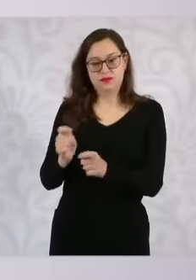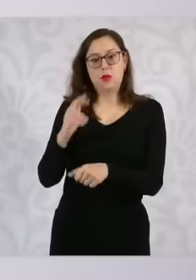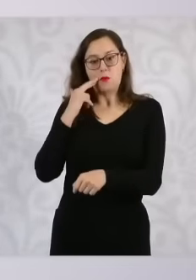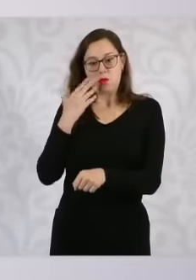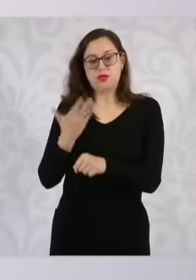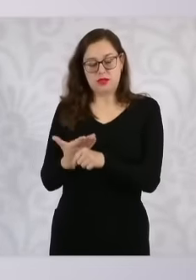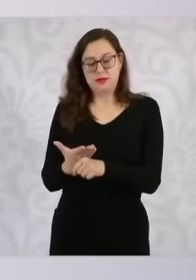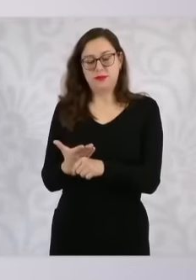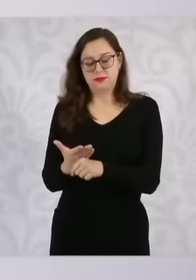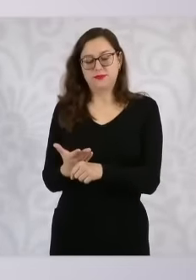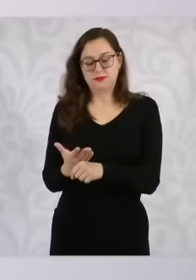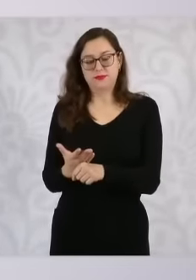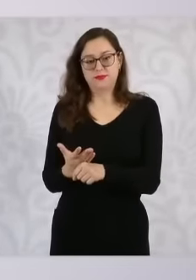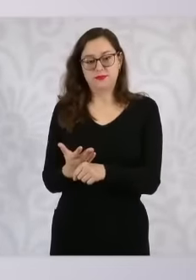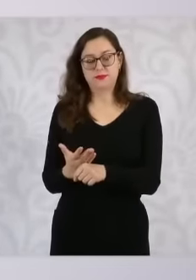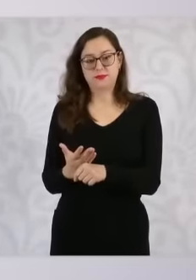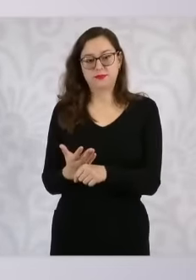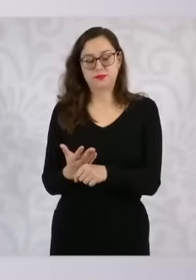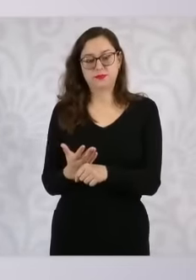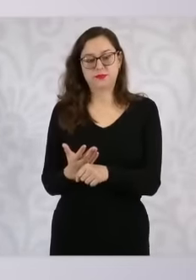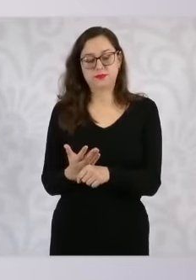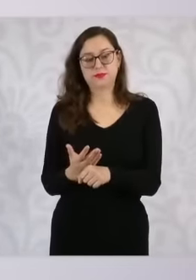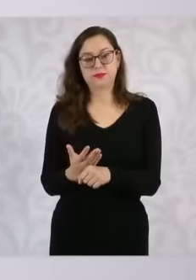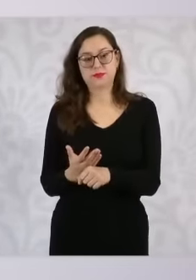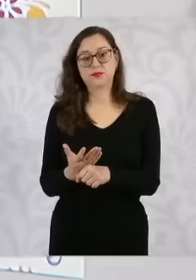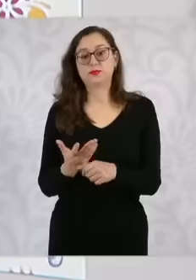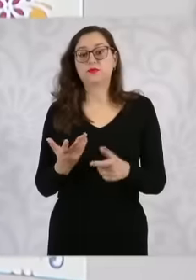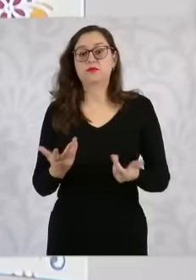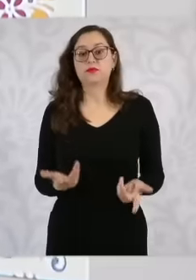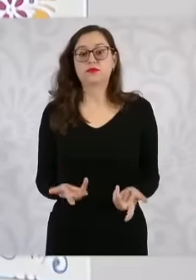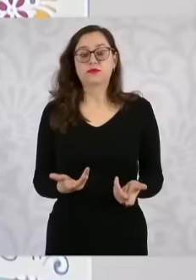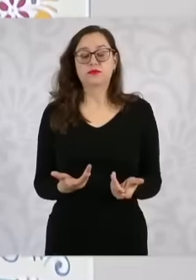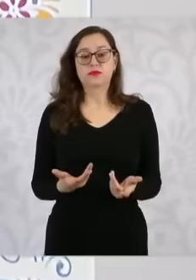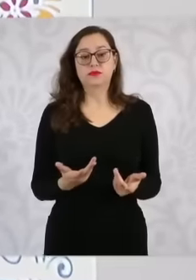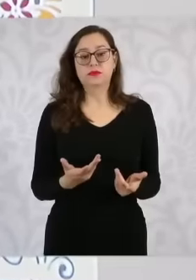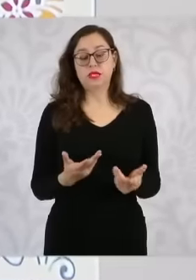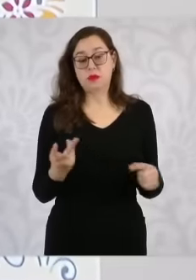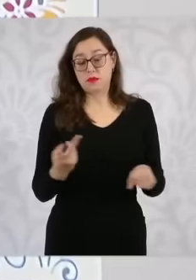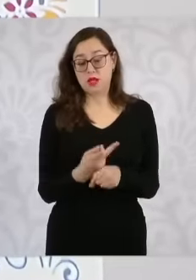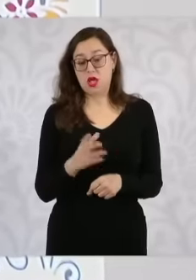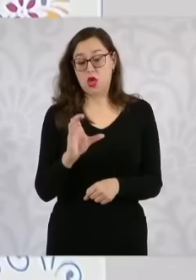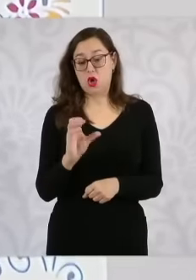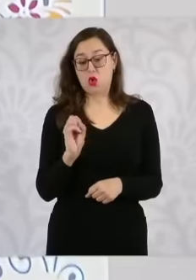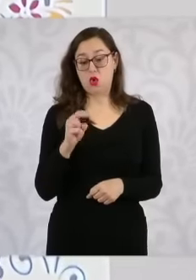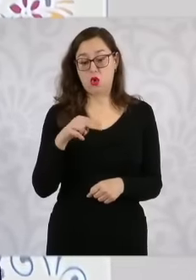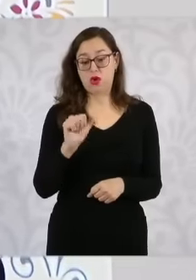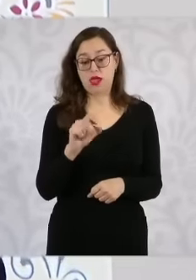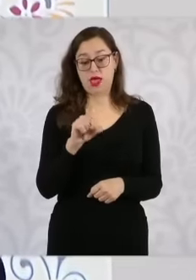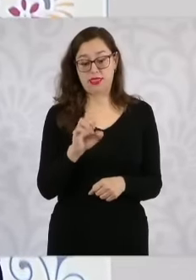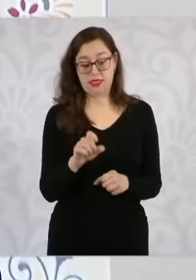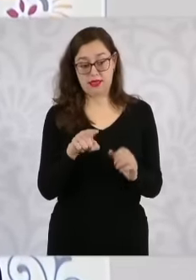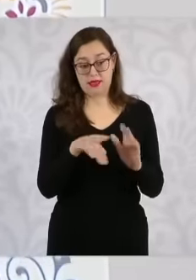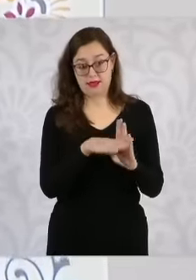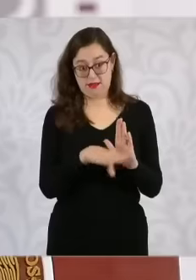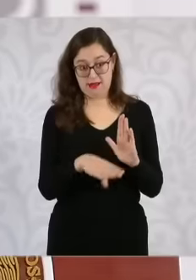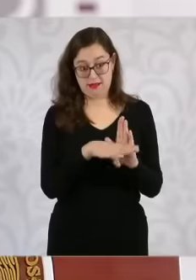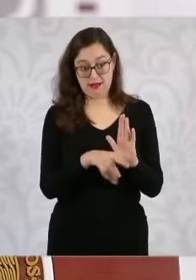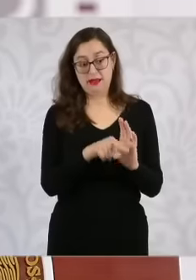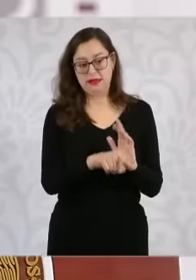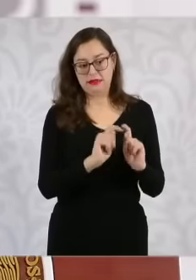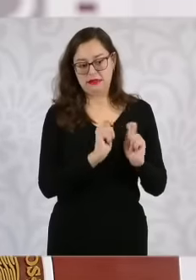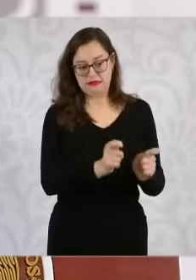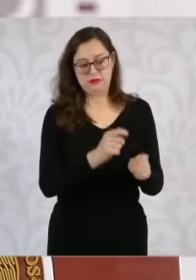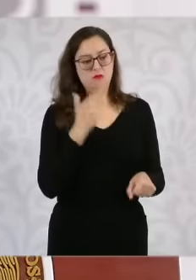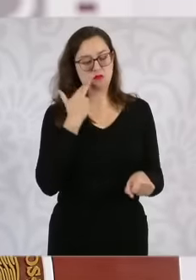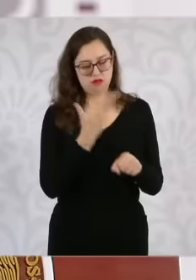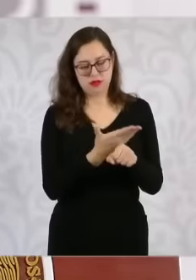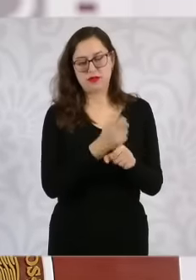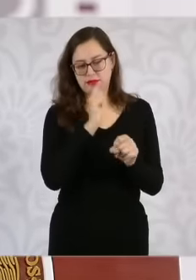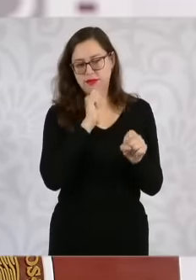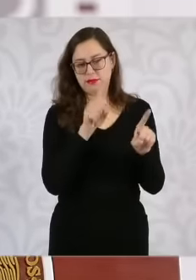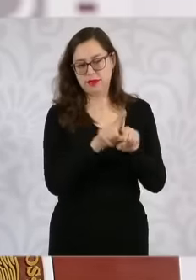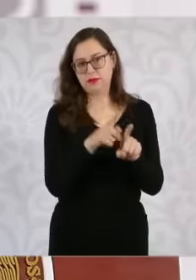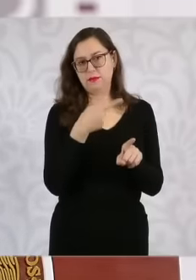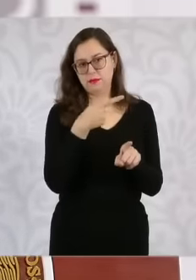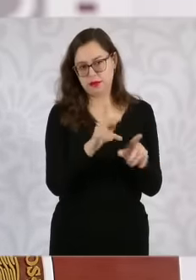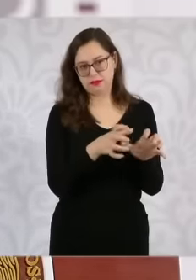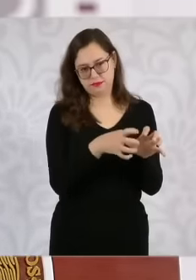eh a part of the conade is dedicated to that today the objective is first the public schools